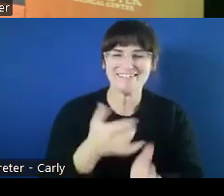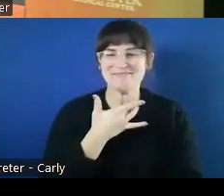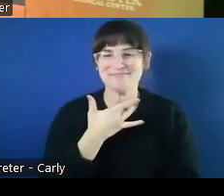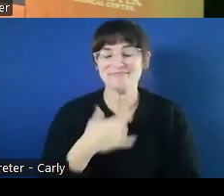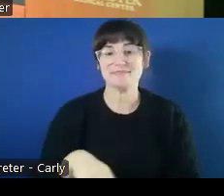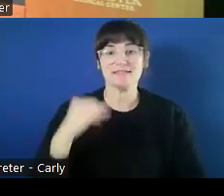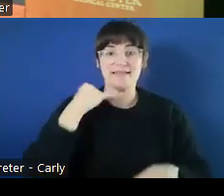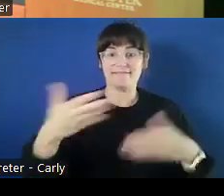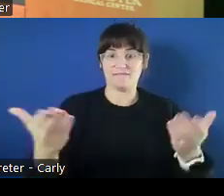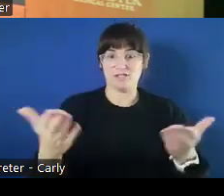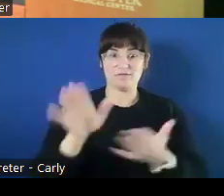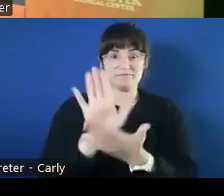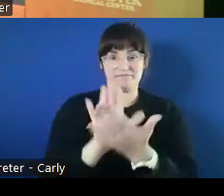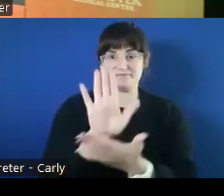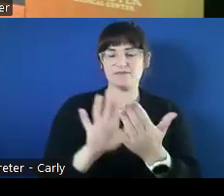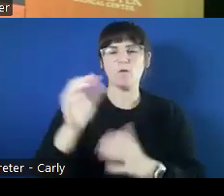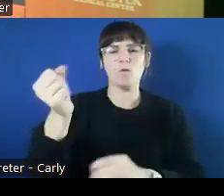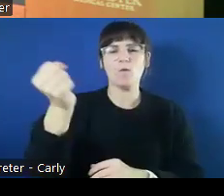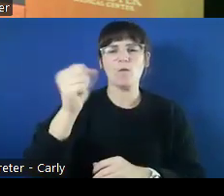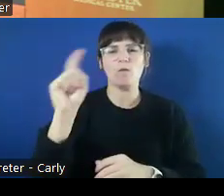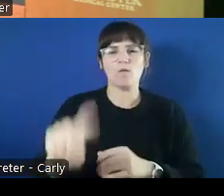house um please hold on to your questions at the end and you can come to the microphone